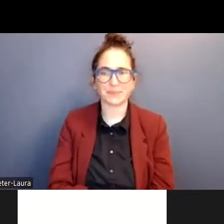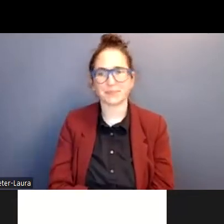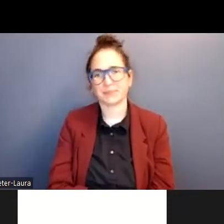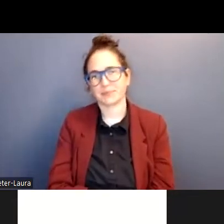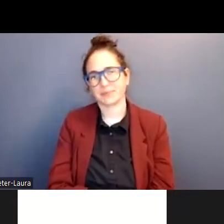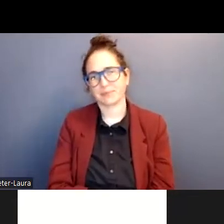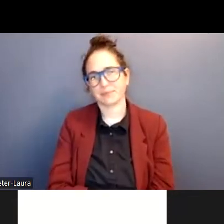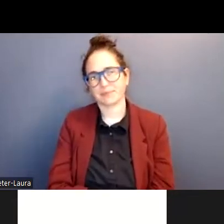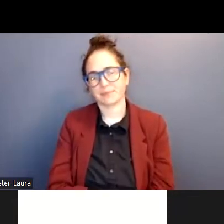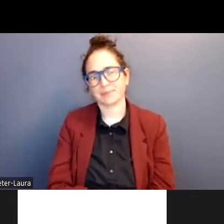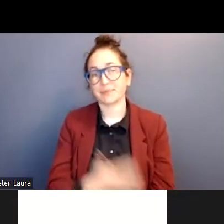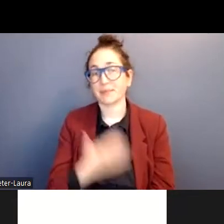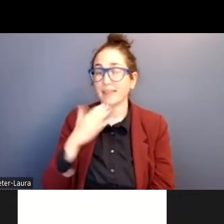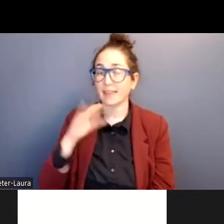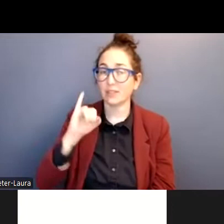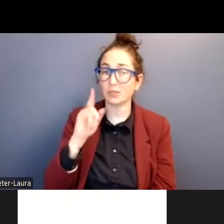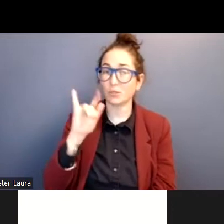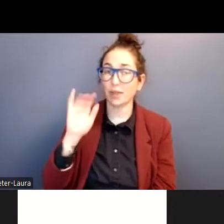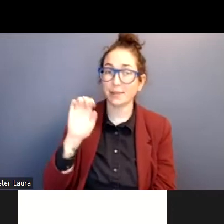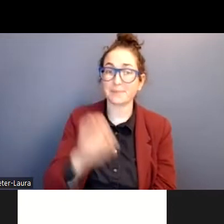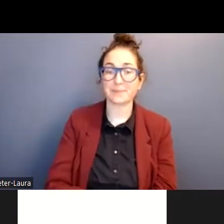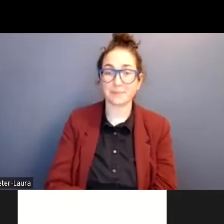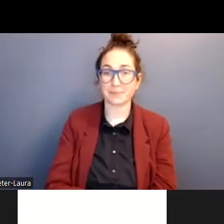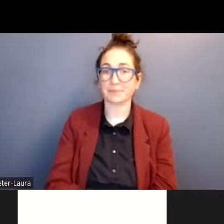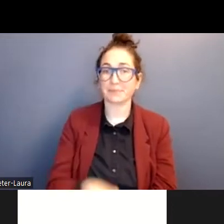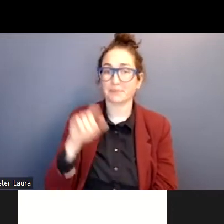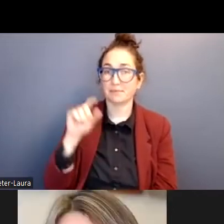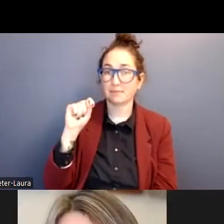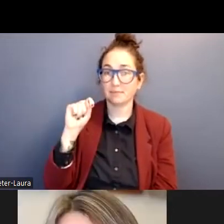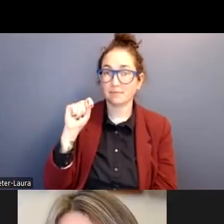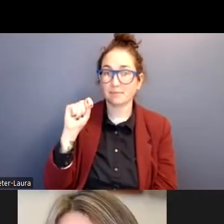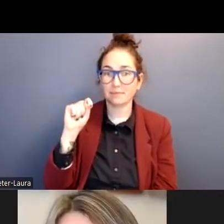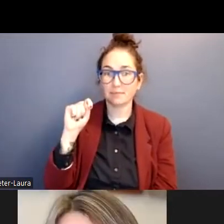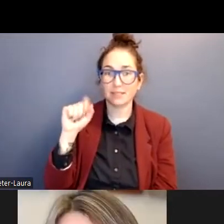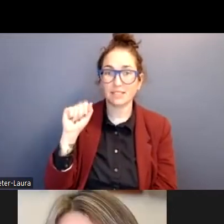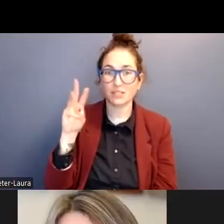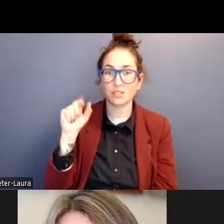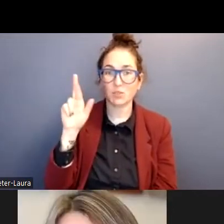Mary Beth Lepkowsky: Thank you, Julie, and Twara Goode. Love to welcome you to our panel.